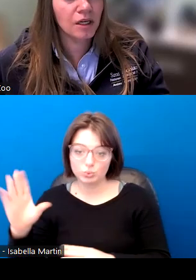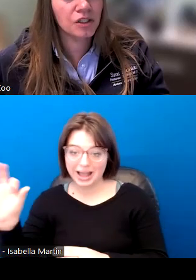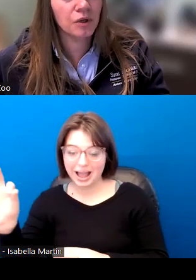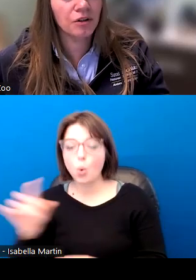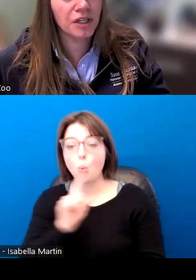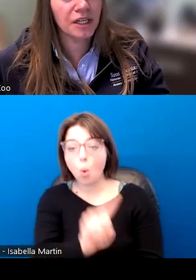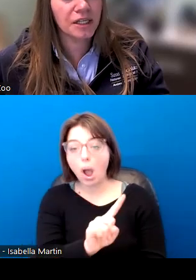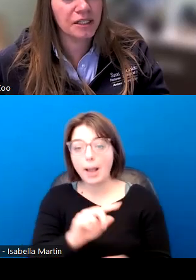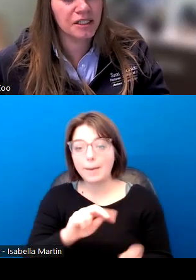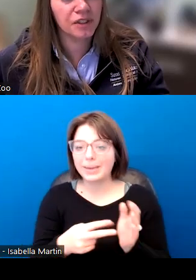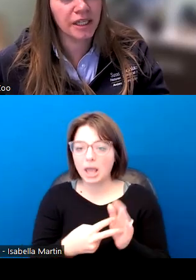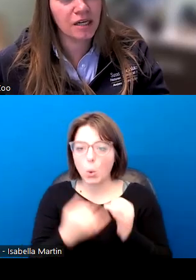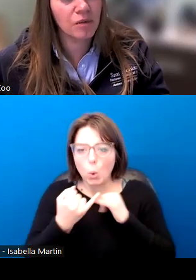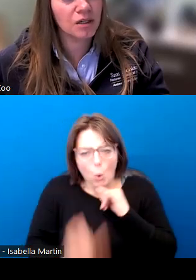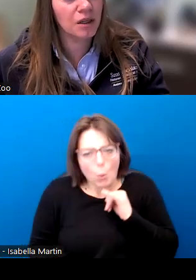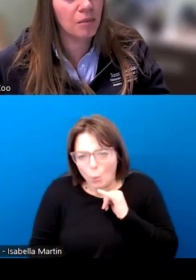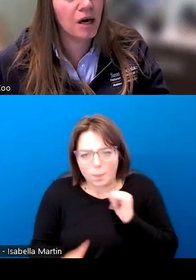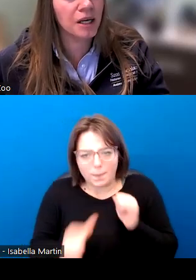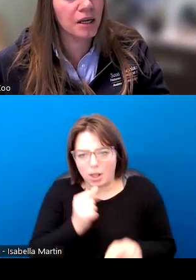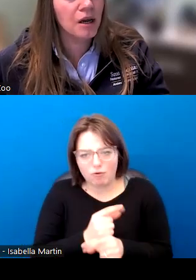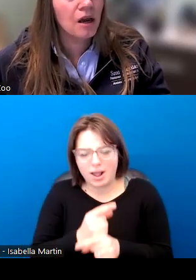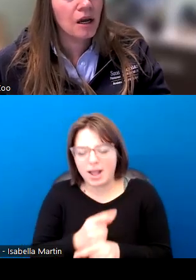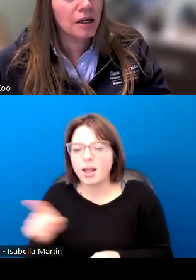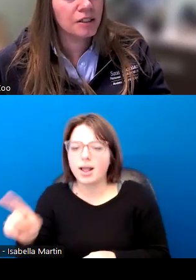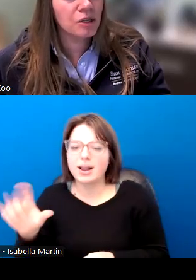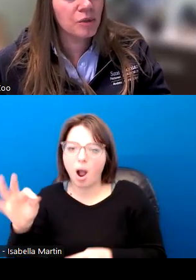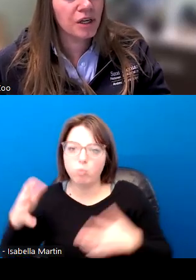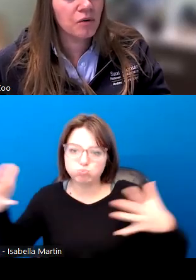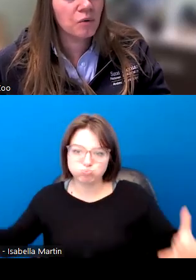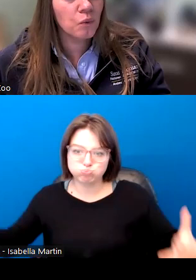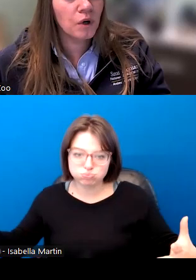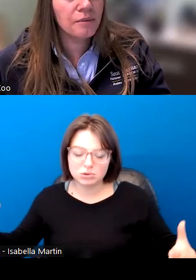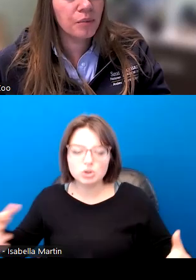and so what you're looking at is different landmarks on the body and determining what